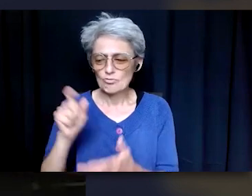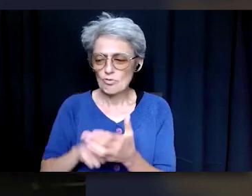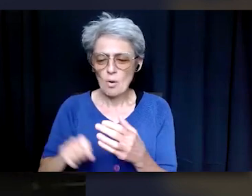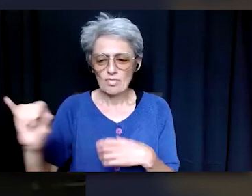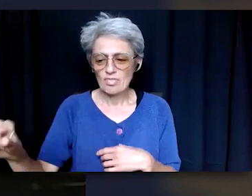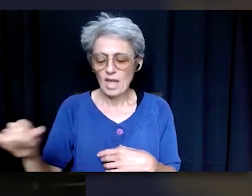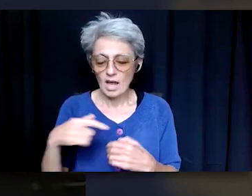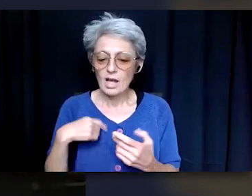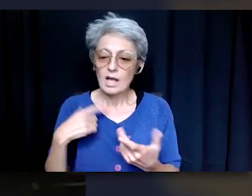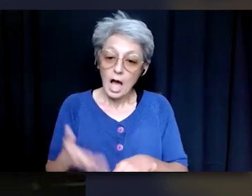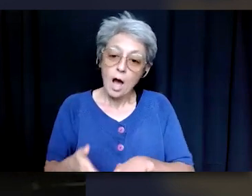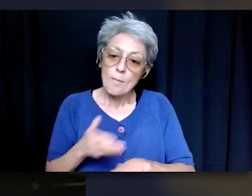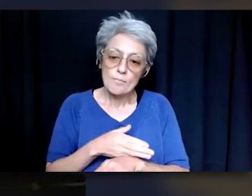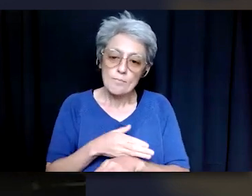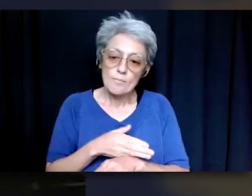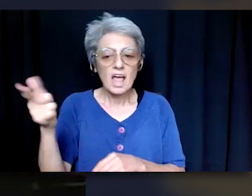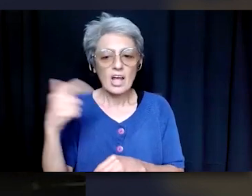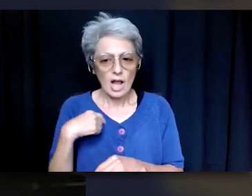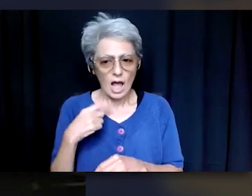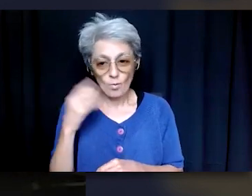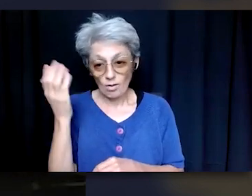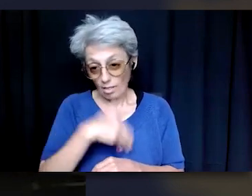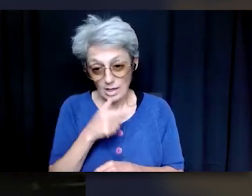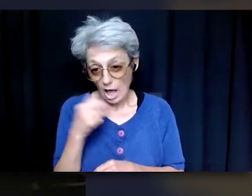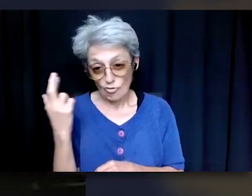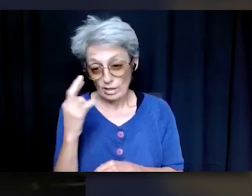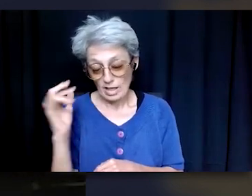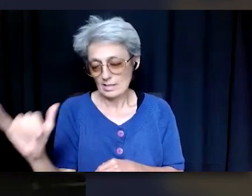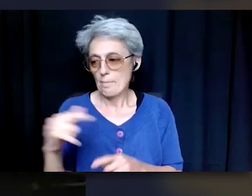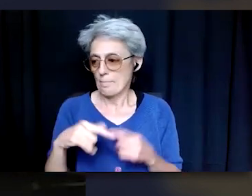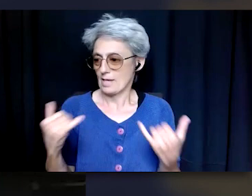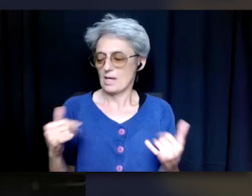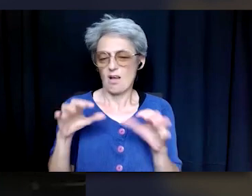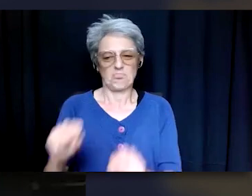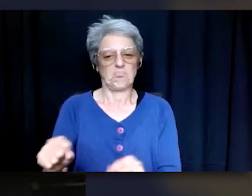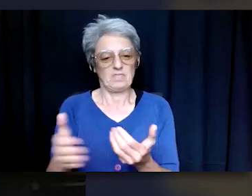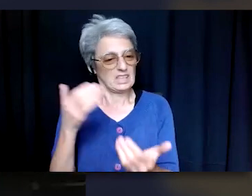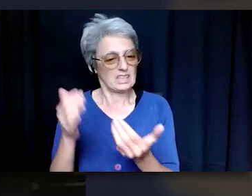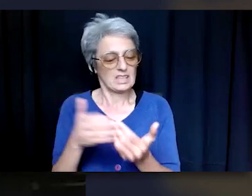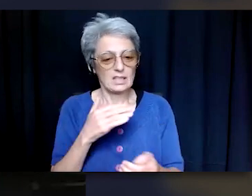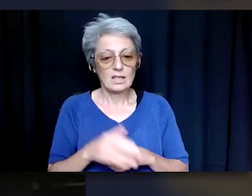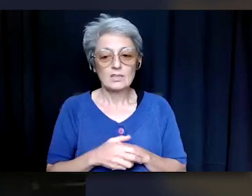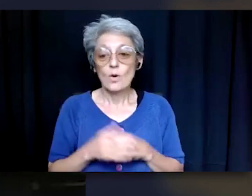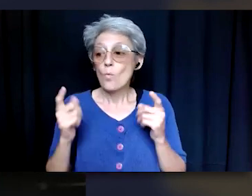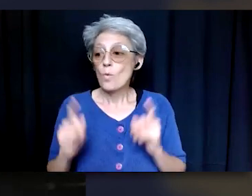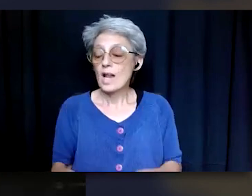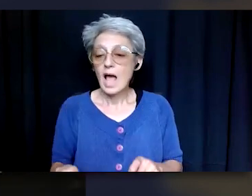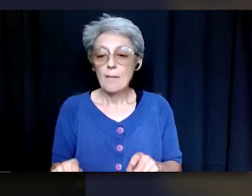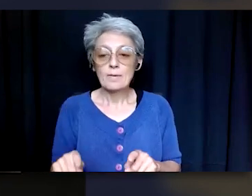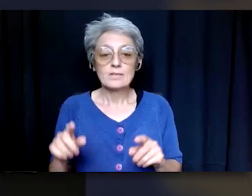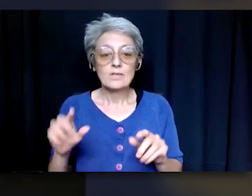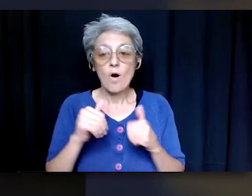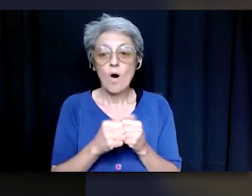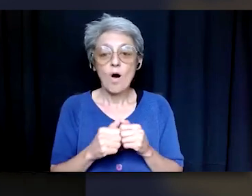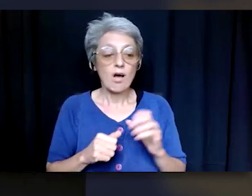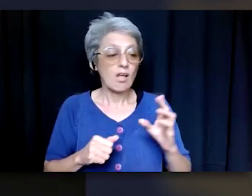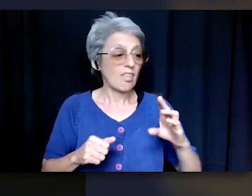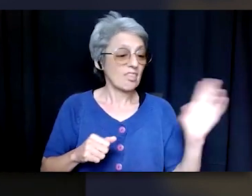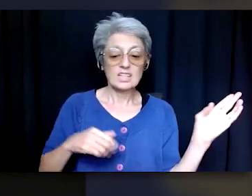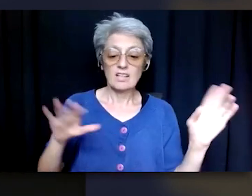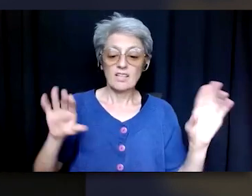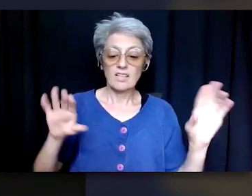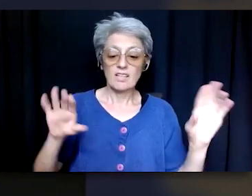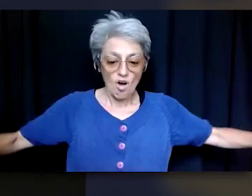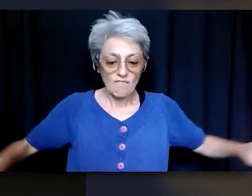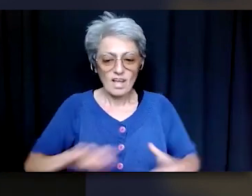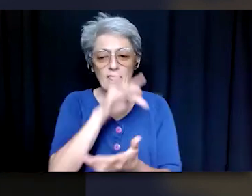it does swish everything into this pleasant middle. And that autotune has a huge risk for